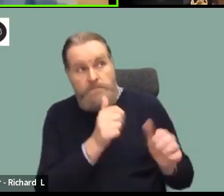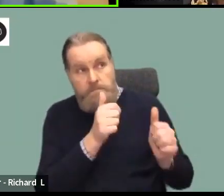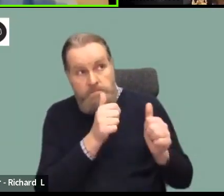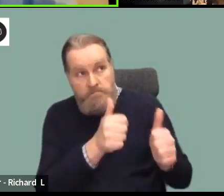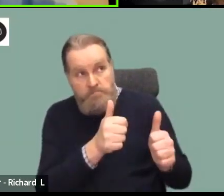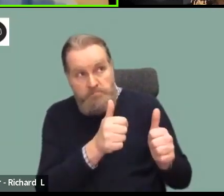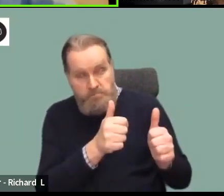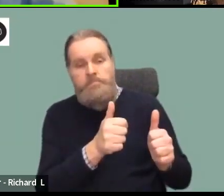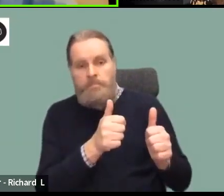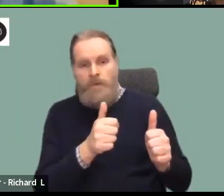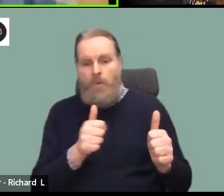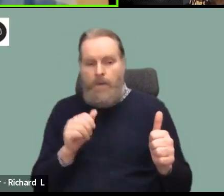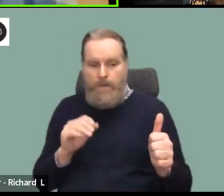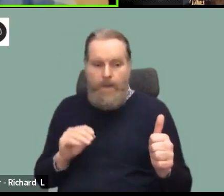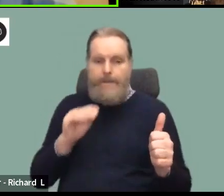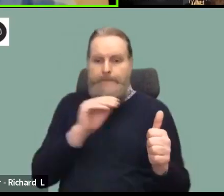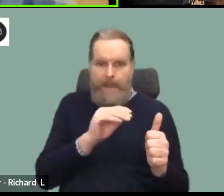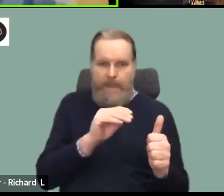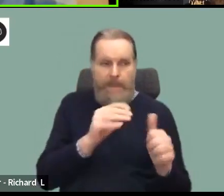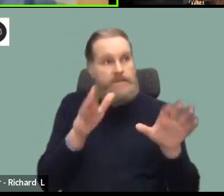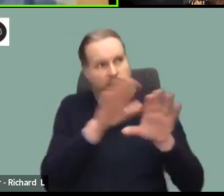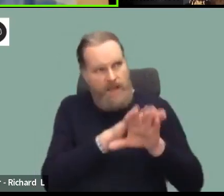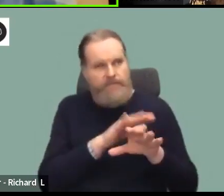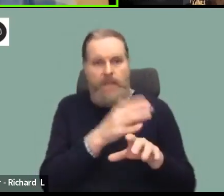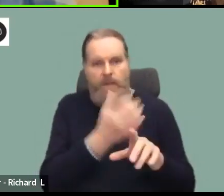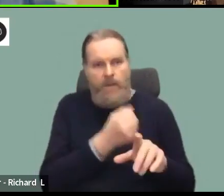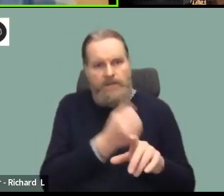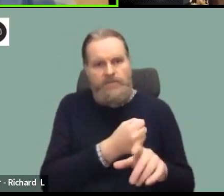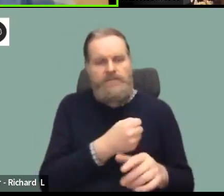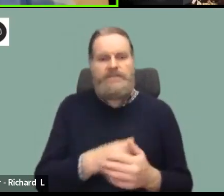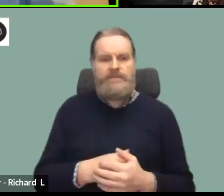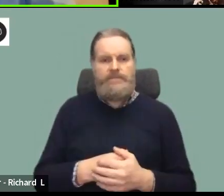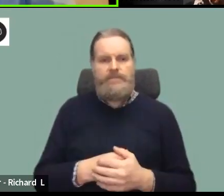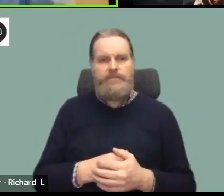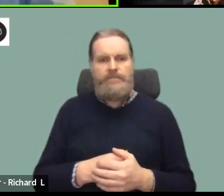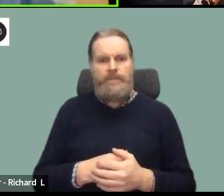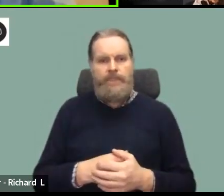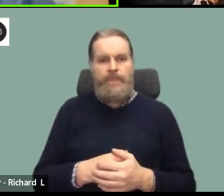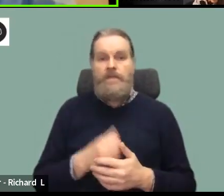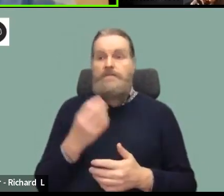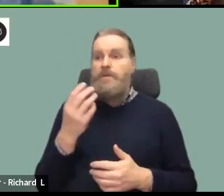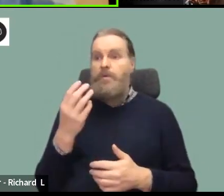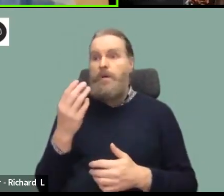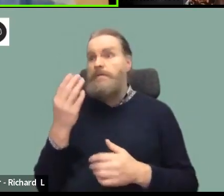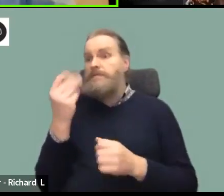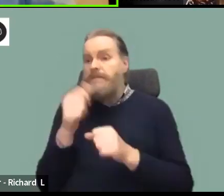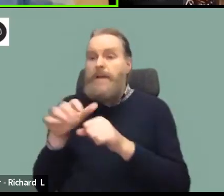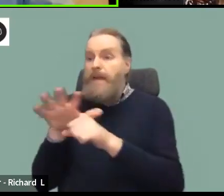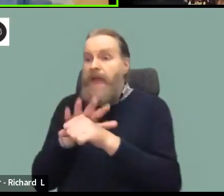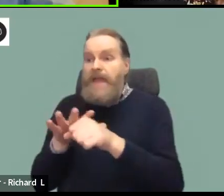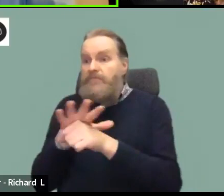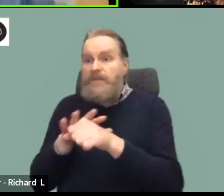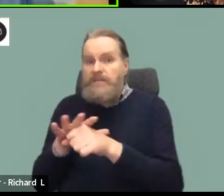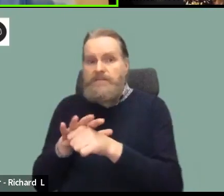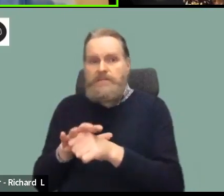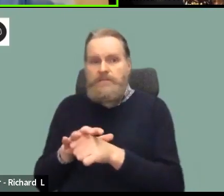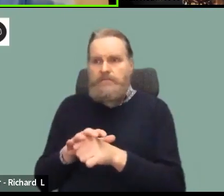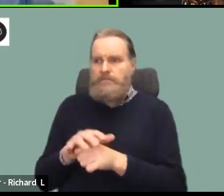support sustained action. I hope. every everyone can agree here tonight veryone can agree here tonight, that if you find next week there are some pCs members taking strike action.